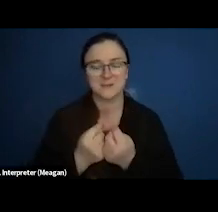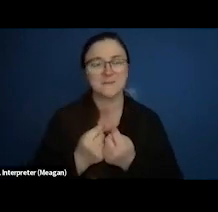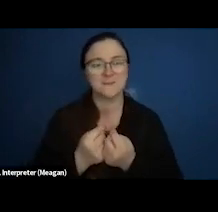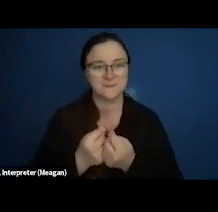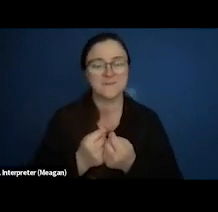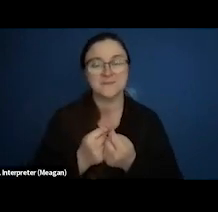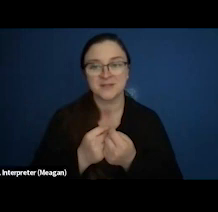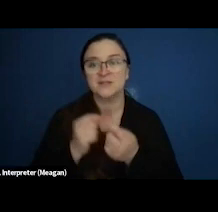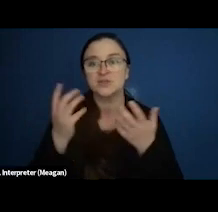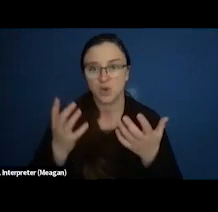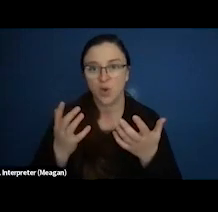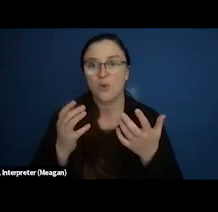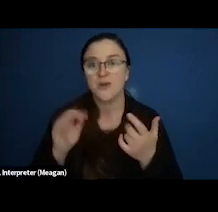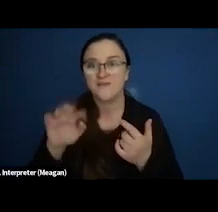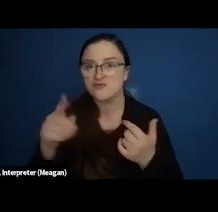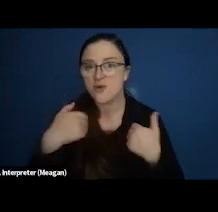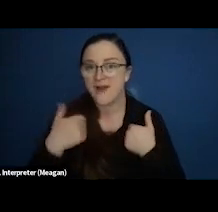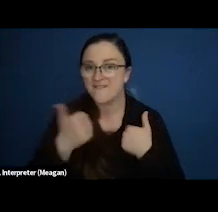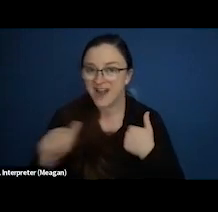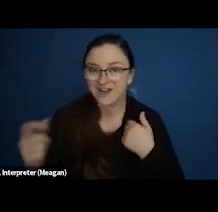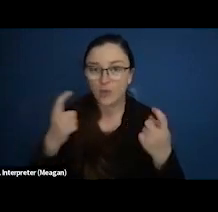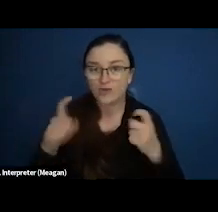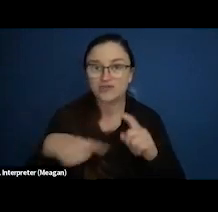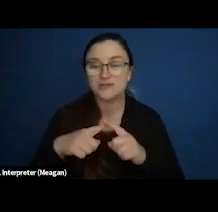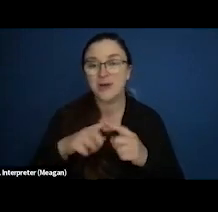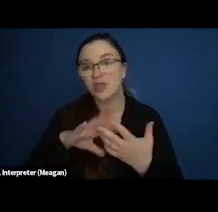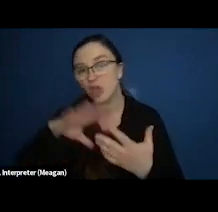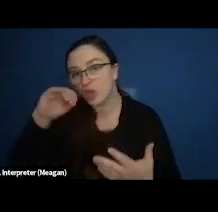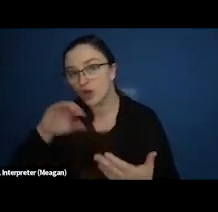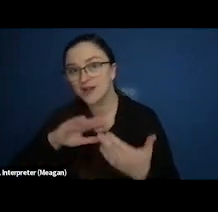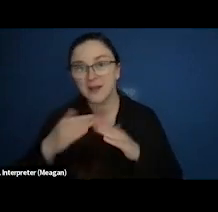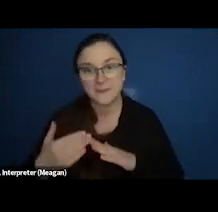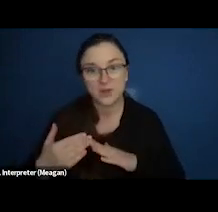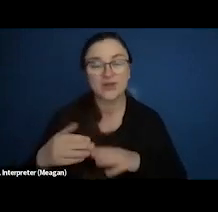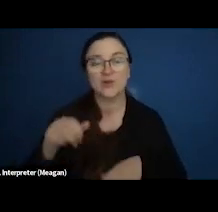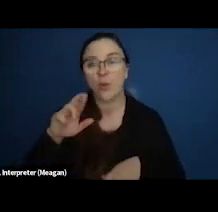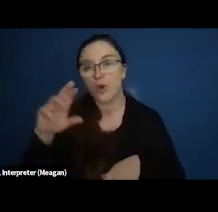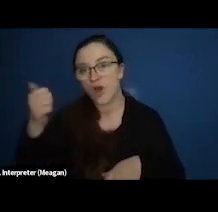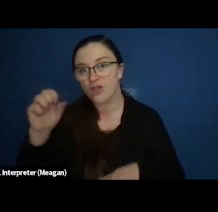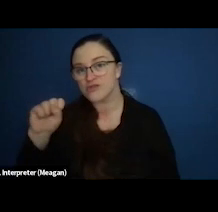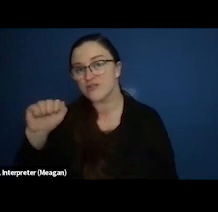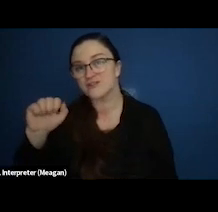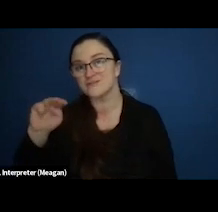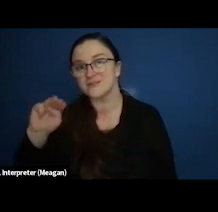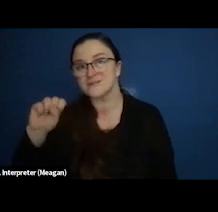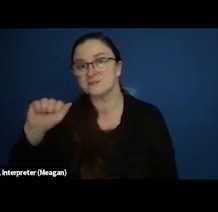And so if you have any questions about the learning community or other SAMHSA technical assistance for your community,